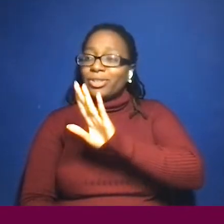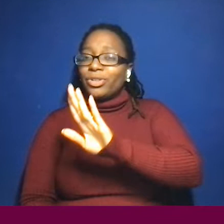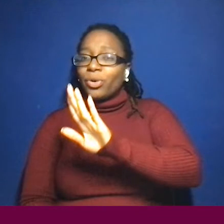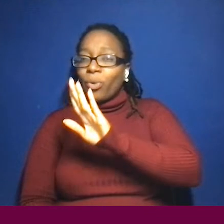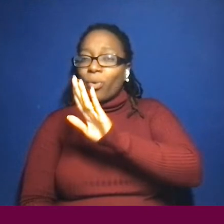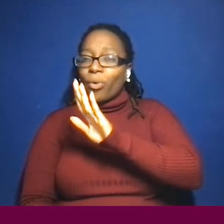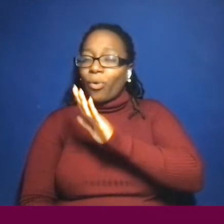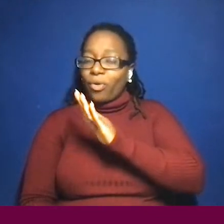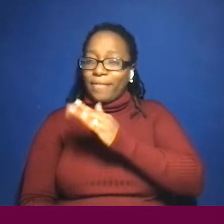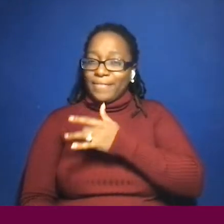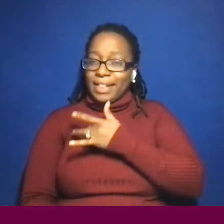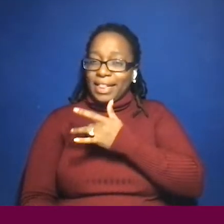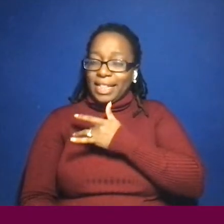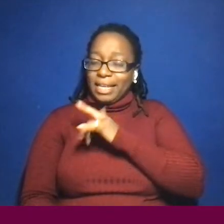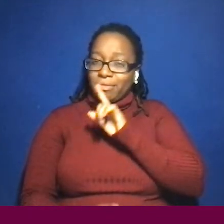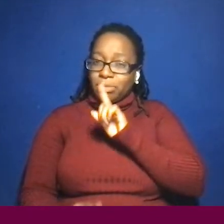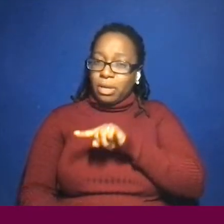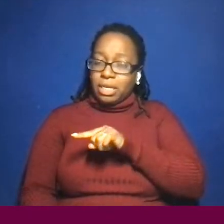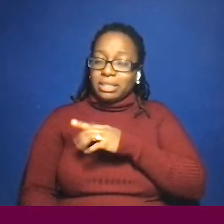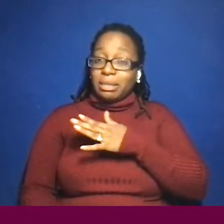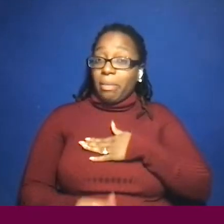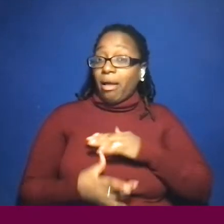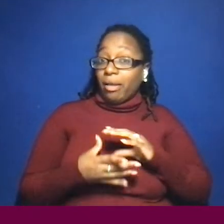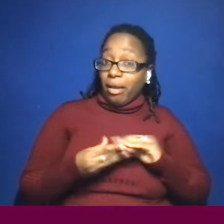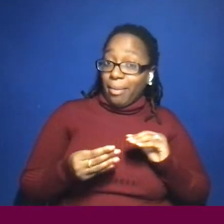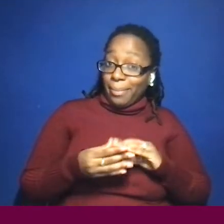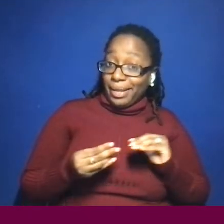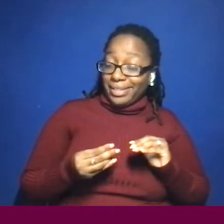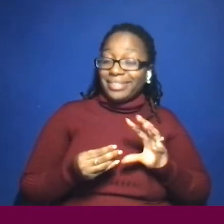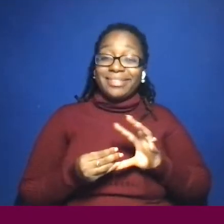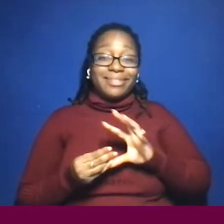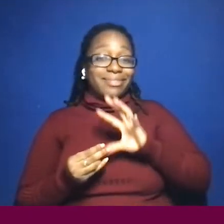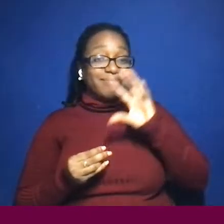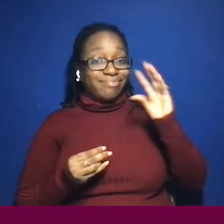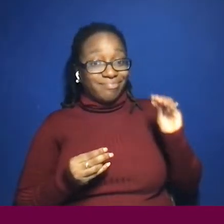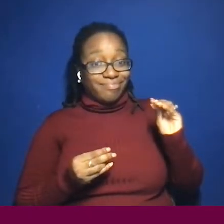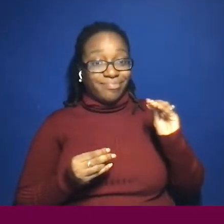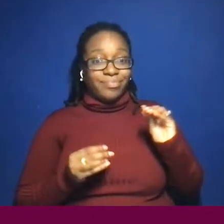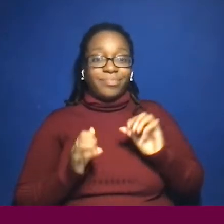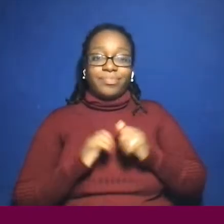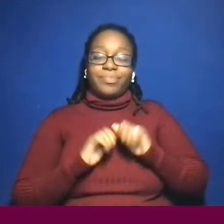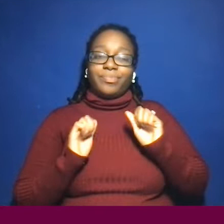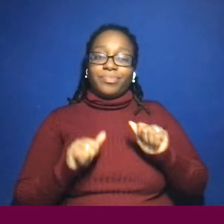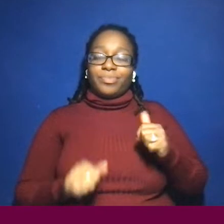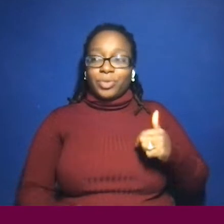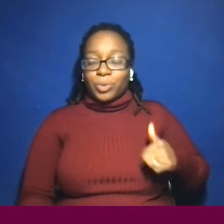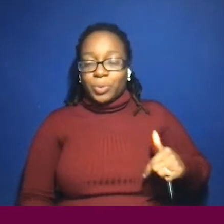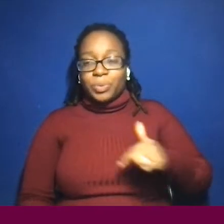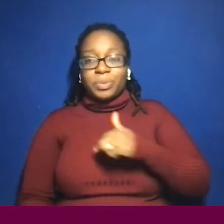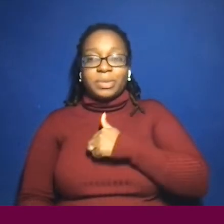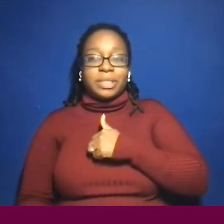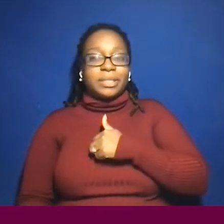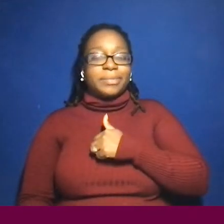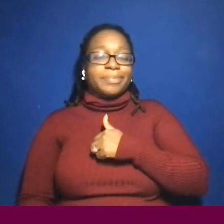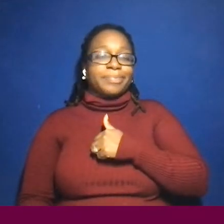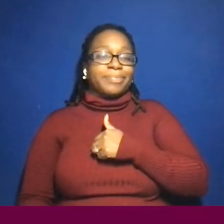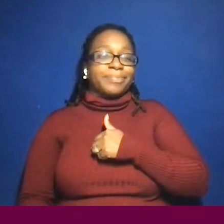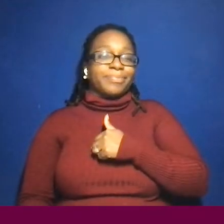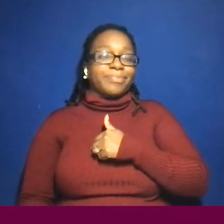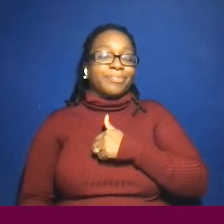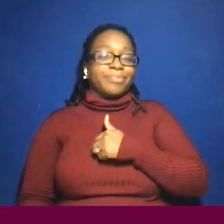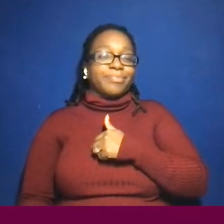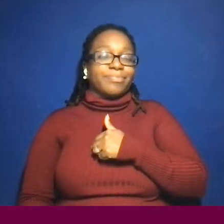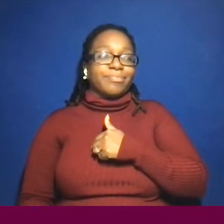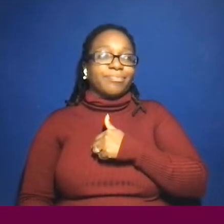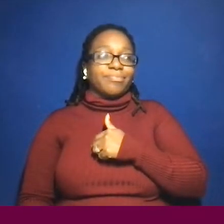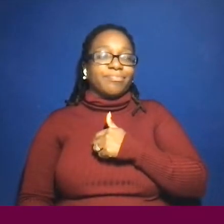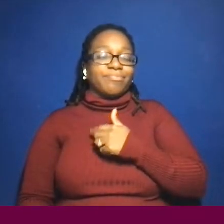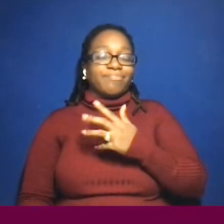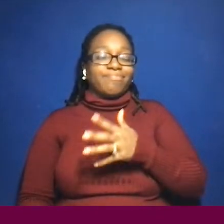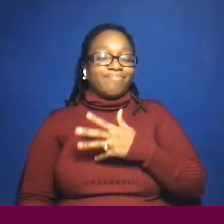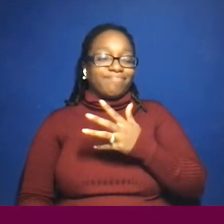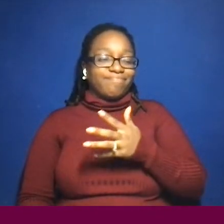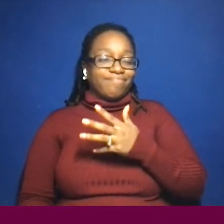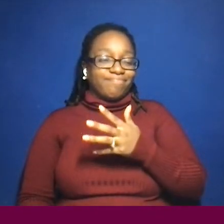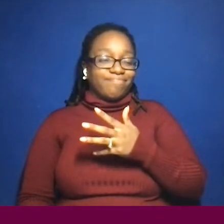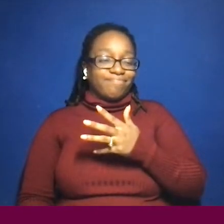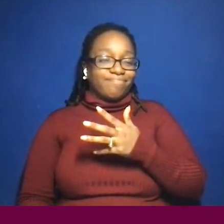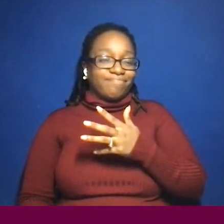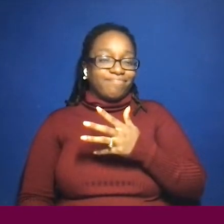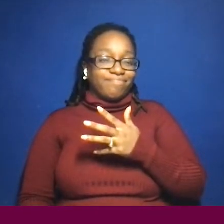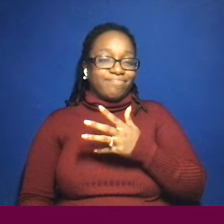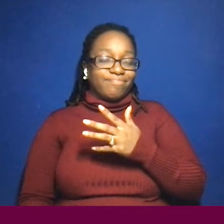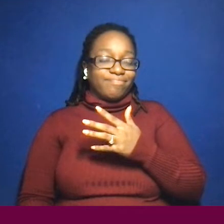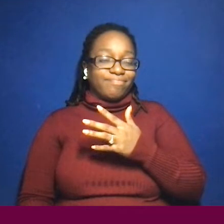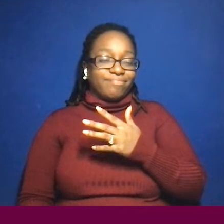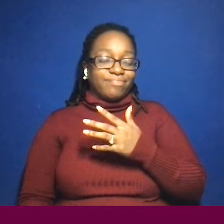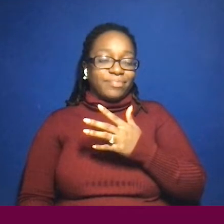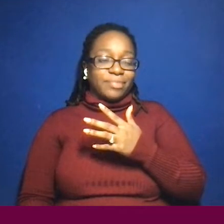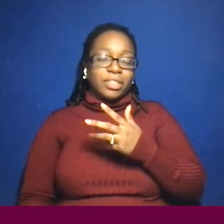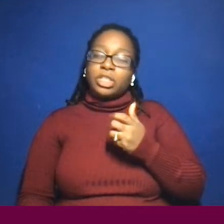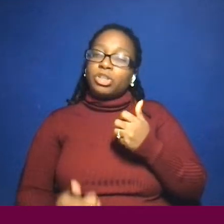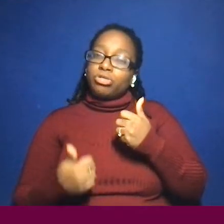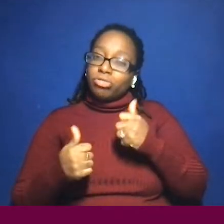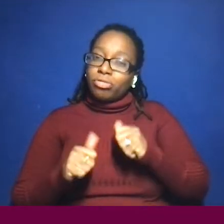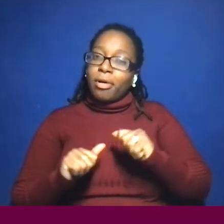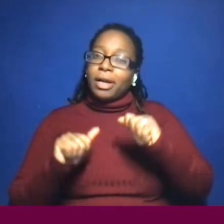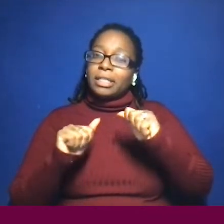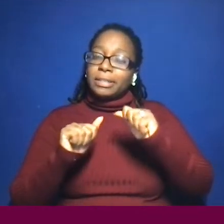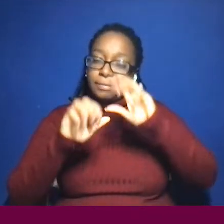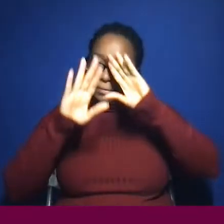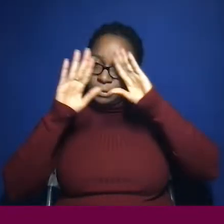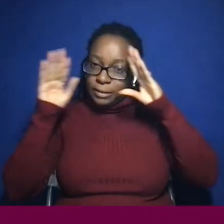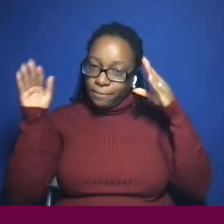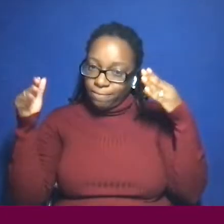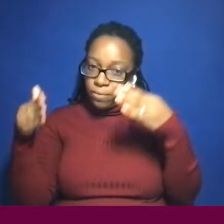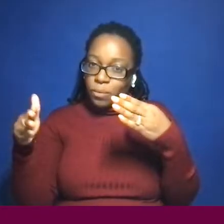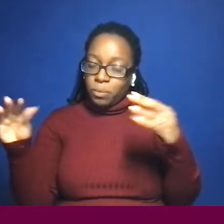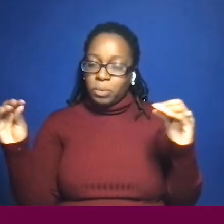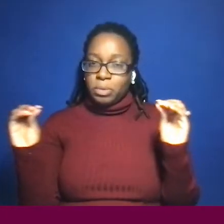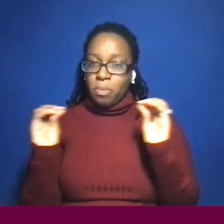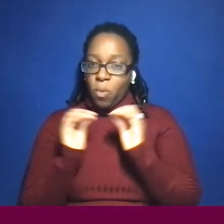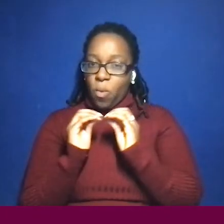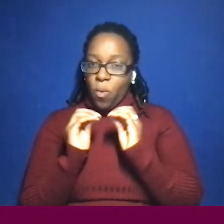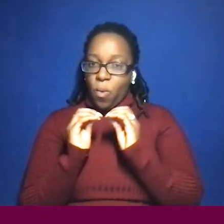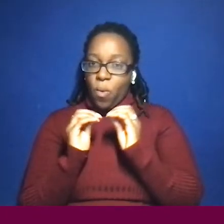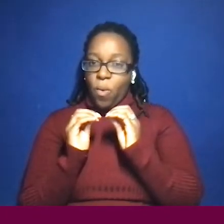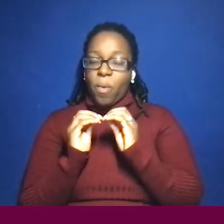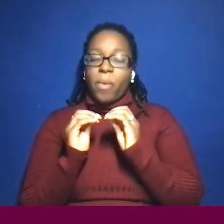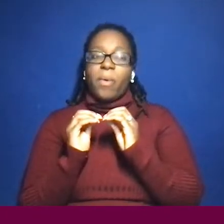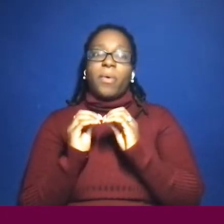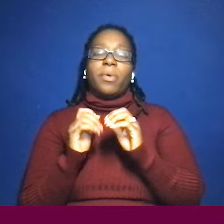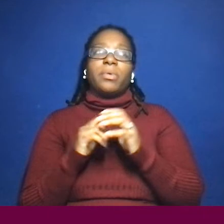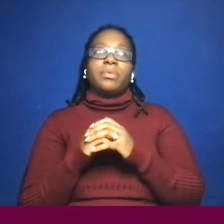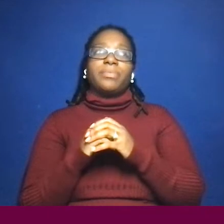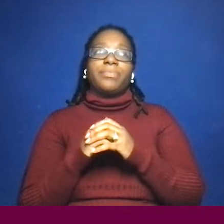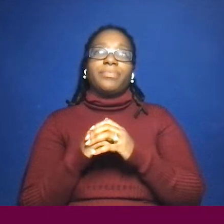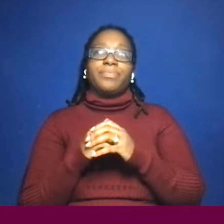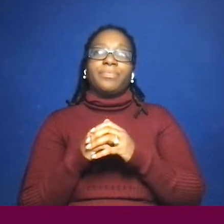some of the things that I just said. And then, how can we get more focus on the medical perspective,